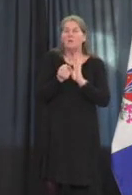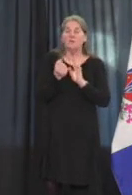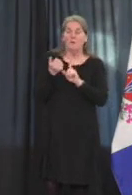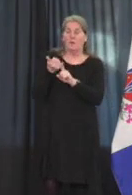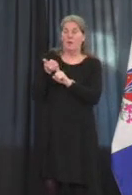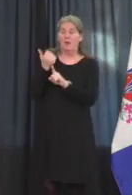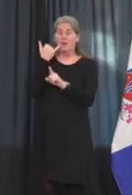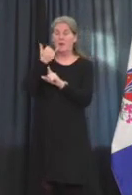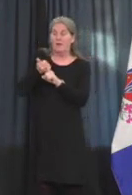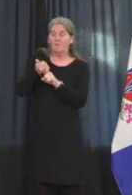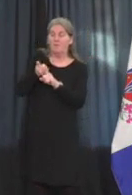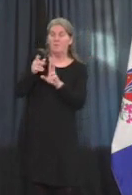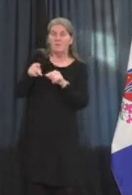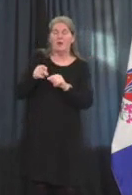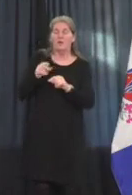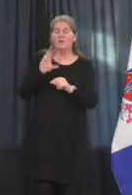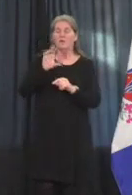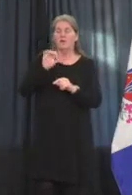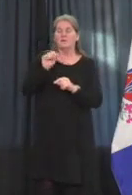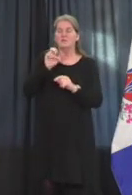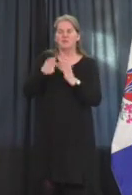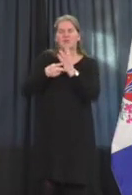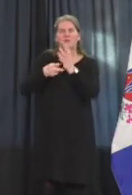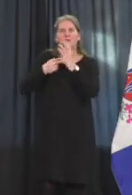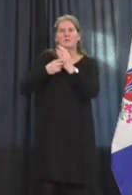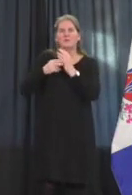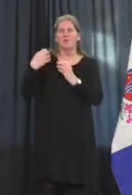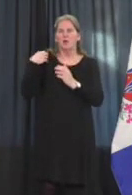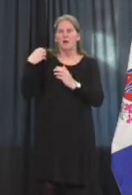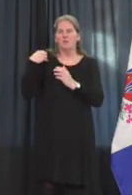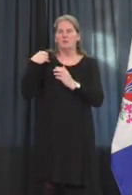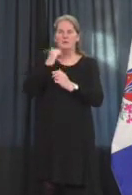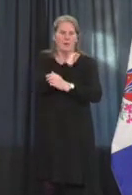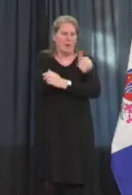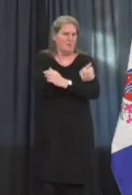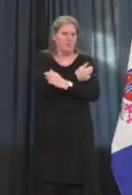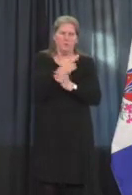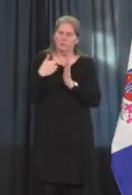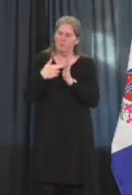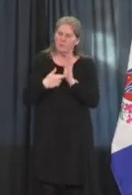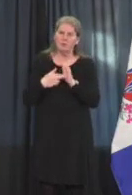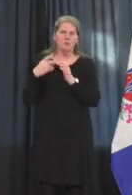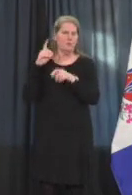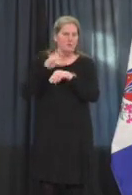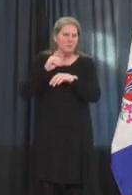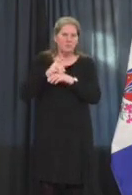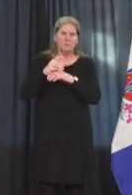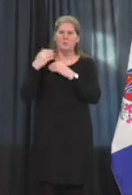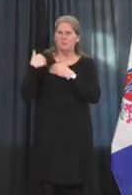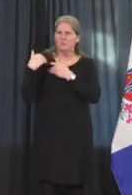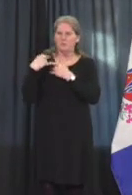IF THEY'RE A CONSERVATION OFFICER, THEY WILL HAVE THE AUTHORITY OF ALL THE RULES AND DUTIES AND RESPONSIBILITIES OF A CONSERVATION OFFICER.